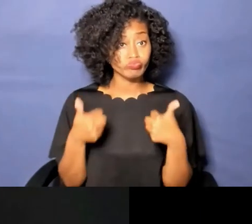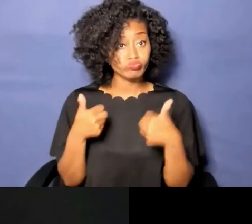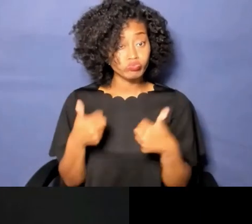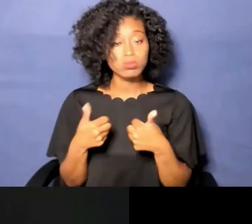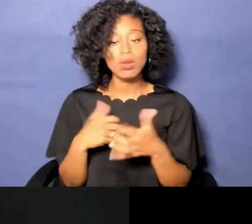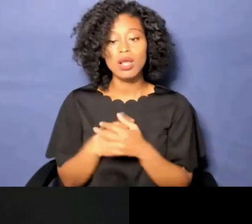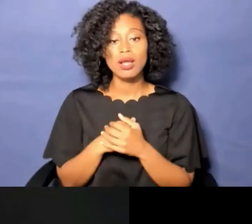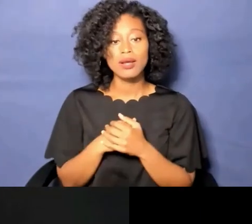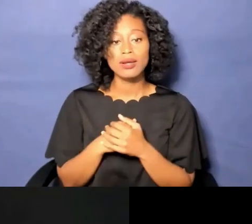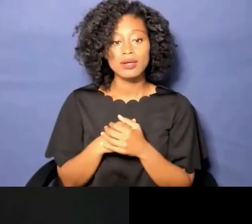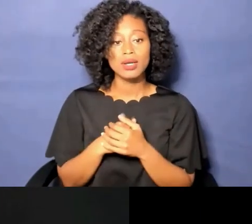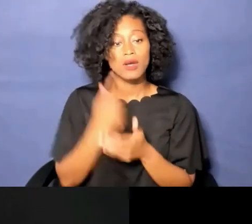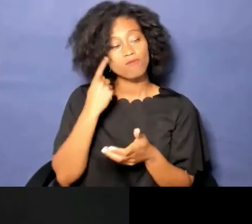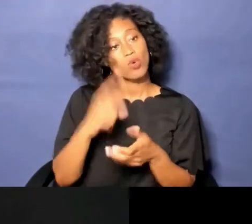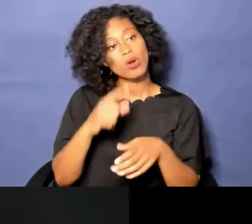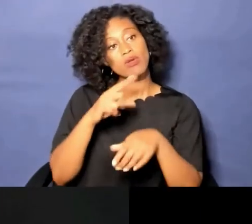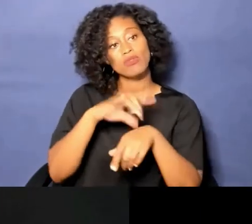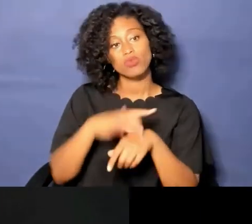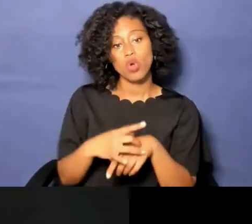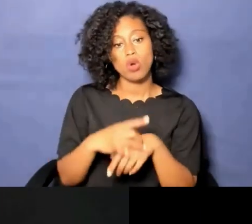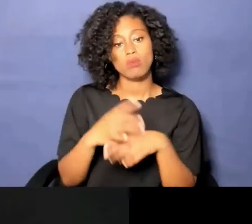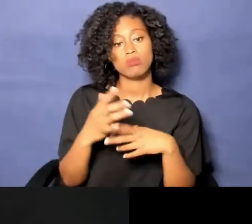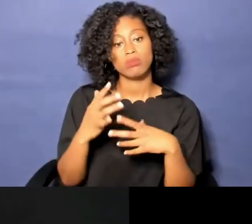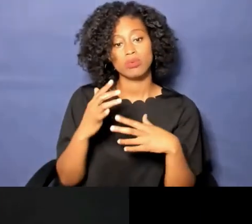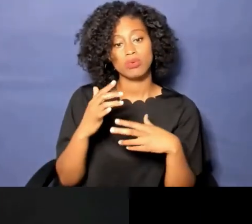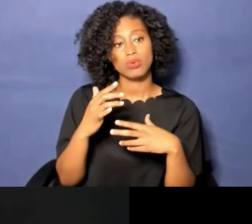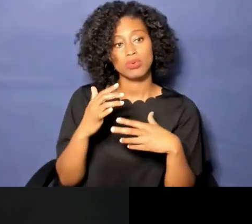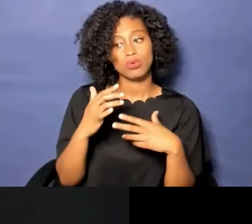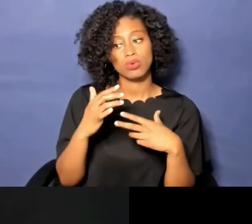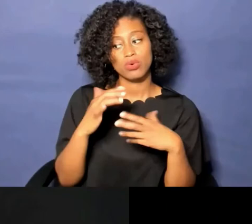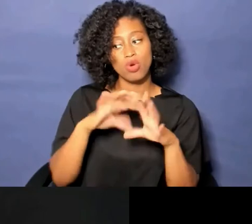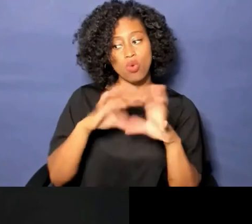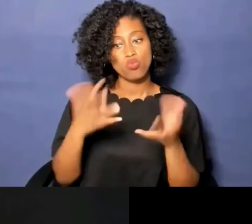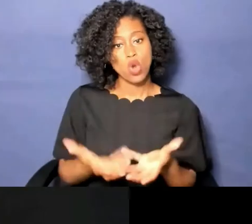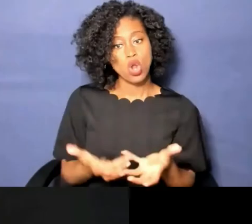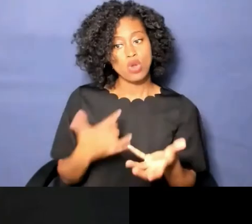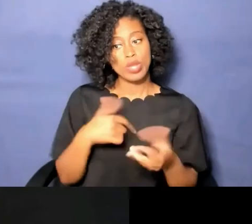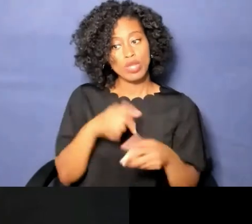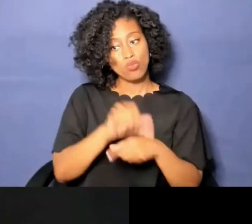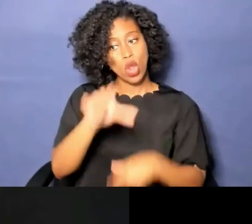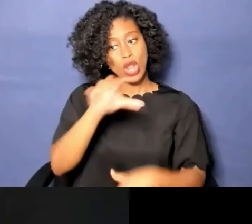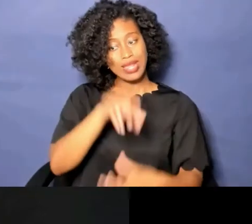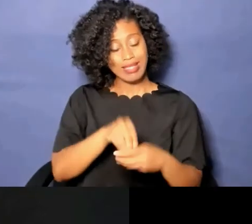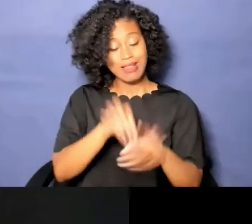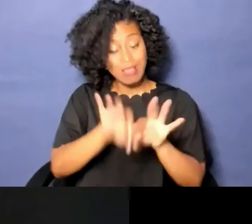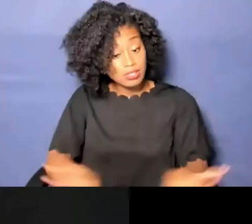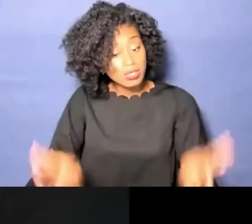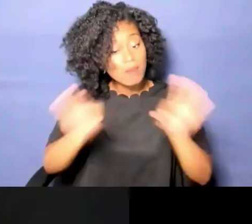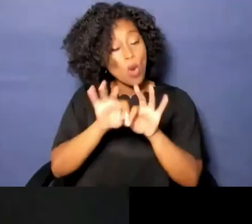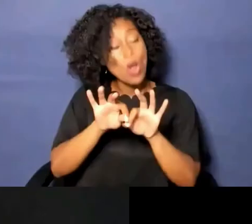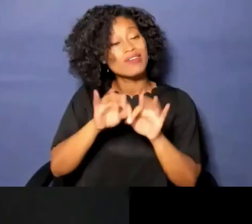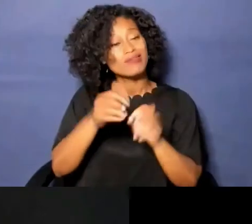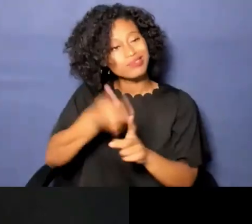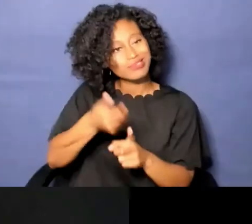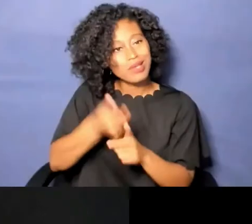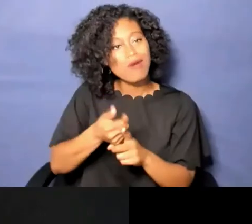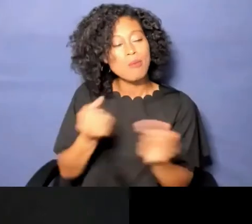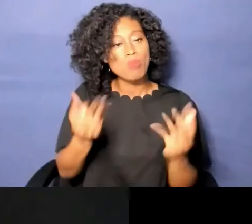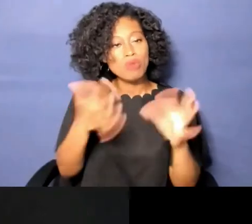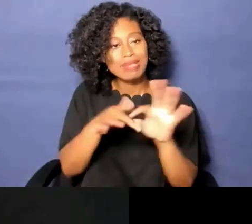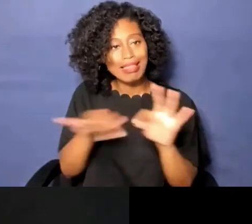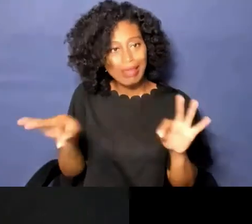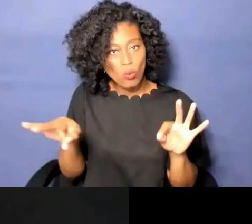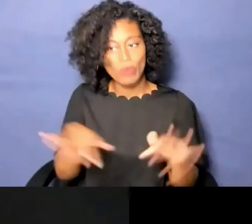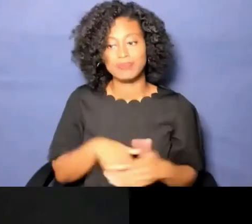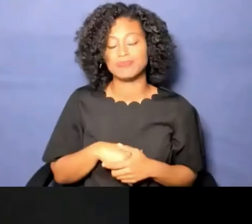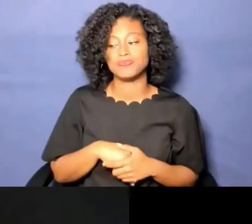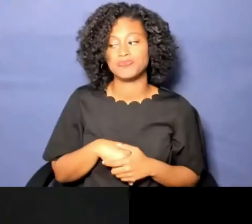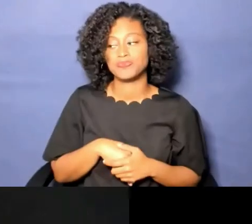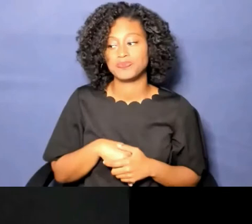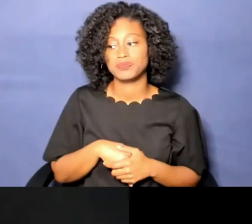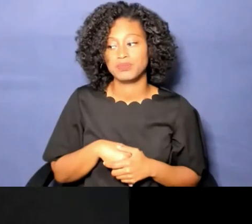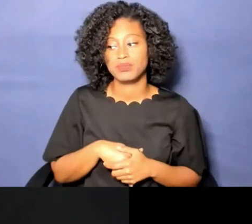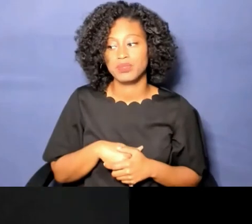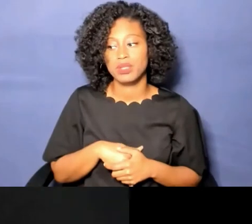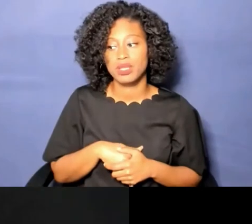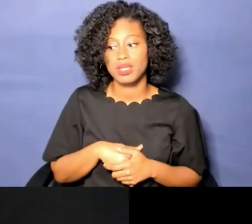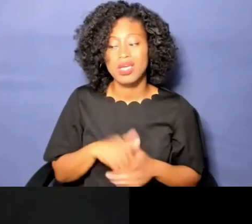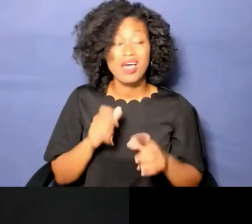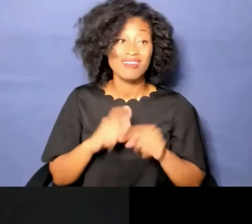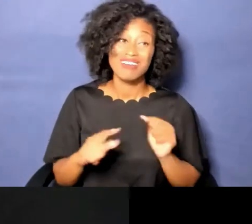For the global world we work in multilingual. But also -- like my lecturer just said, we all